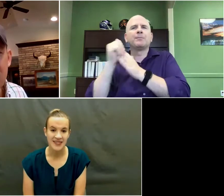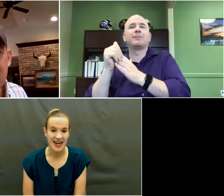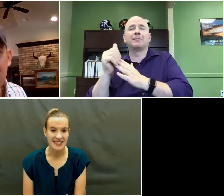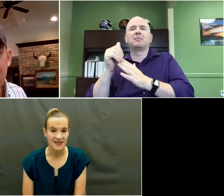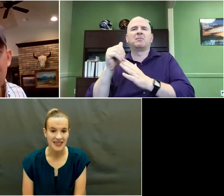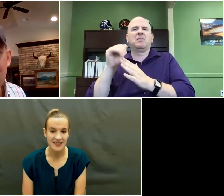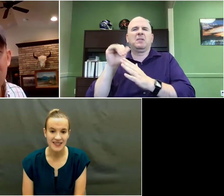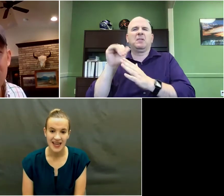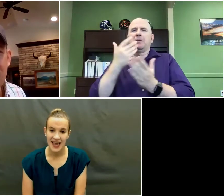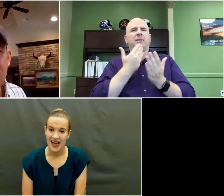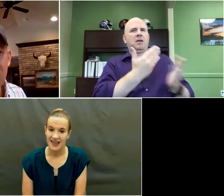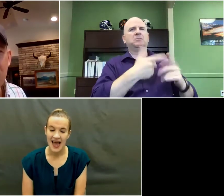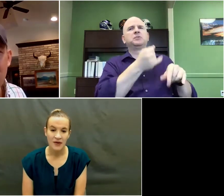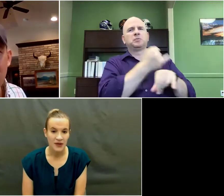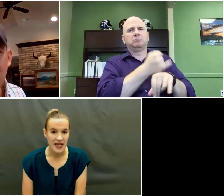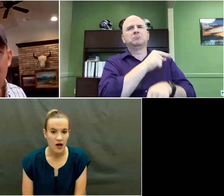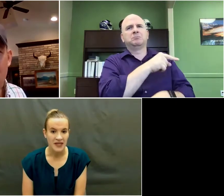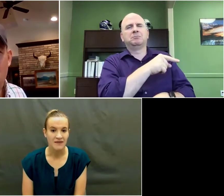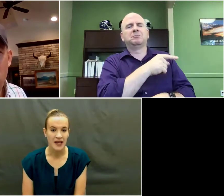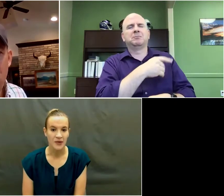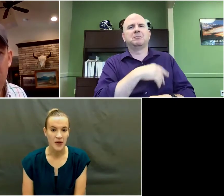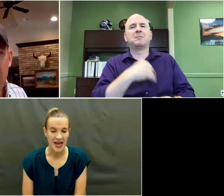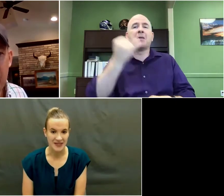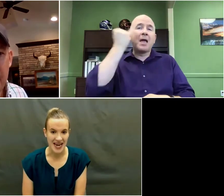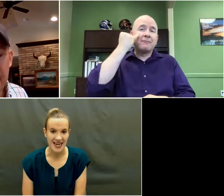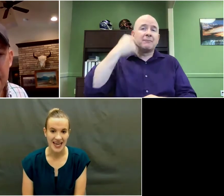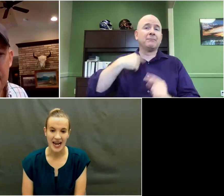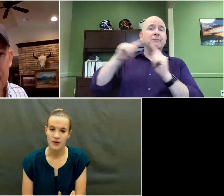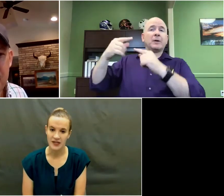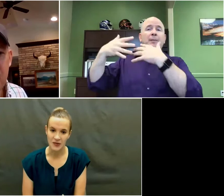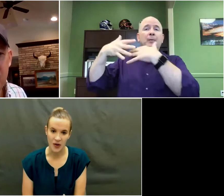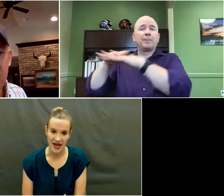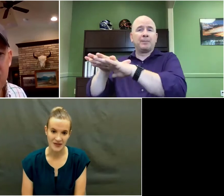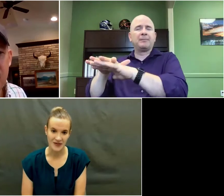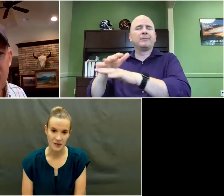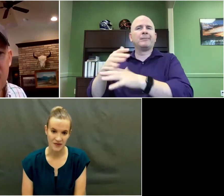activities. That really helped me develop who I am today and I really do owe that to the School for